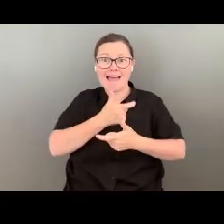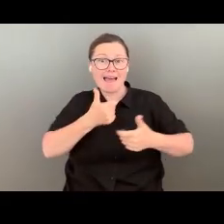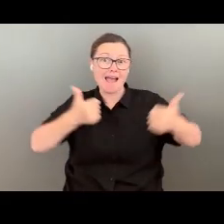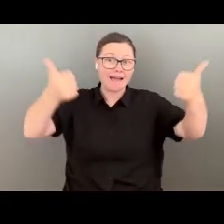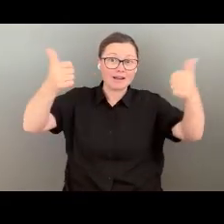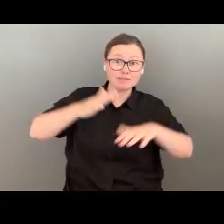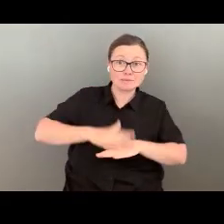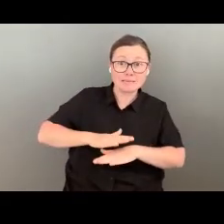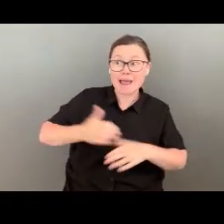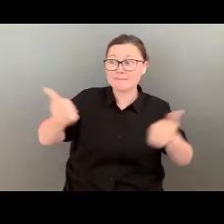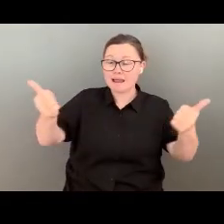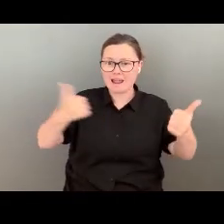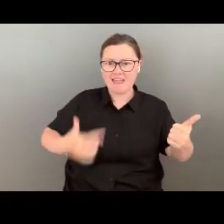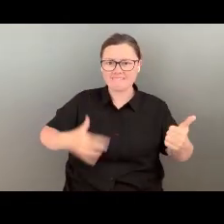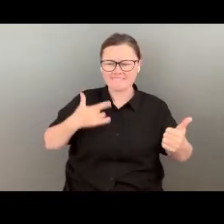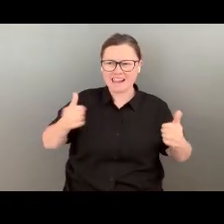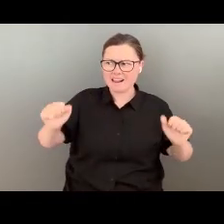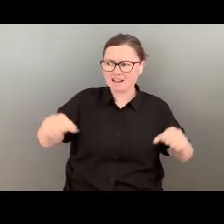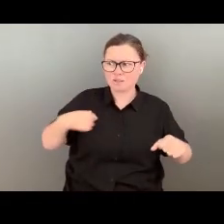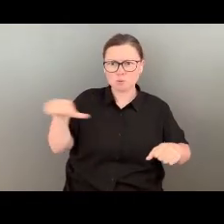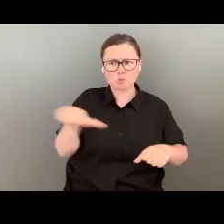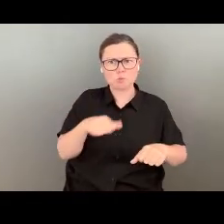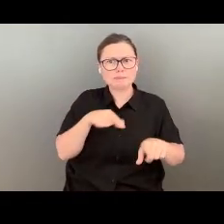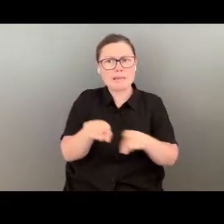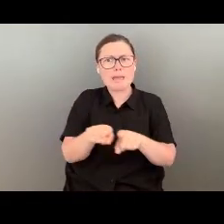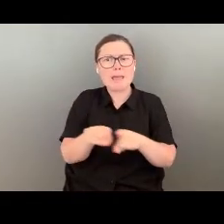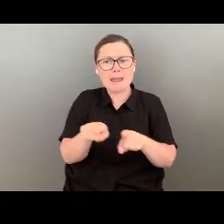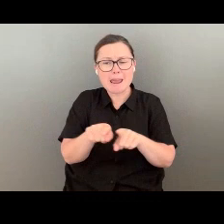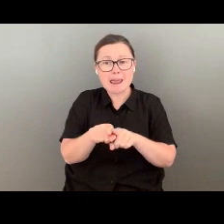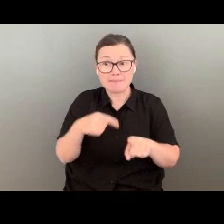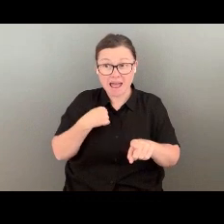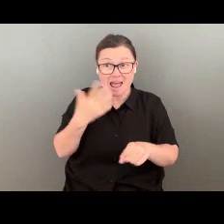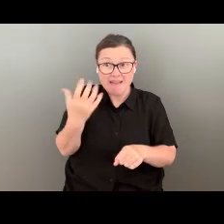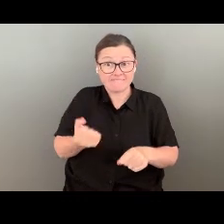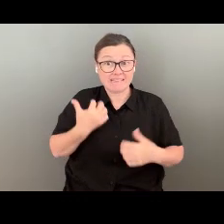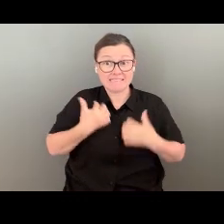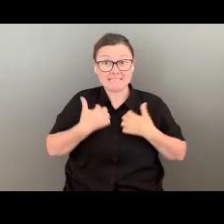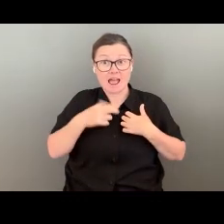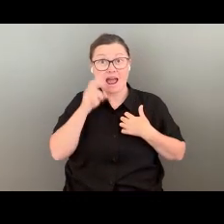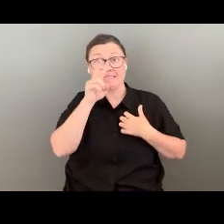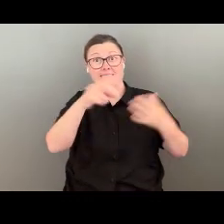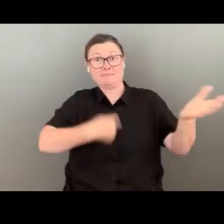I'm excited about seeing the Red Hot Chili Peppers and I did. I saw them